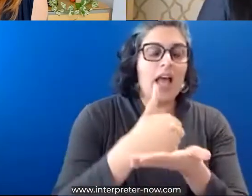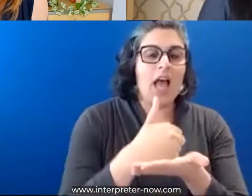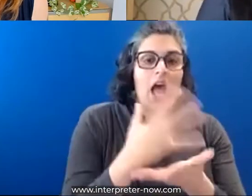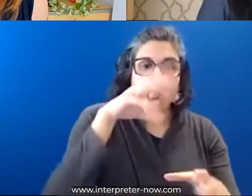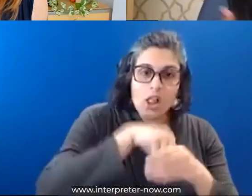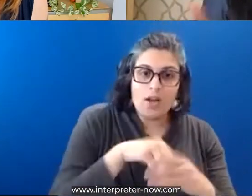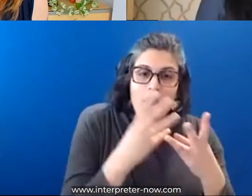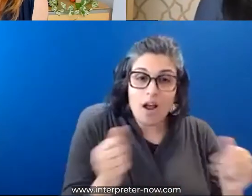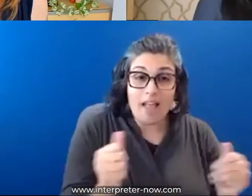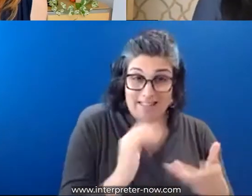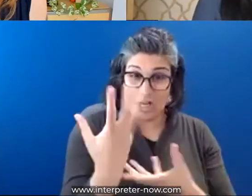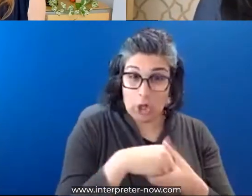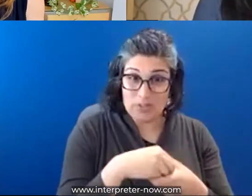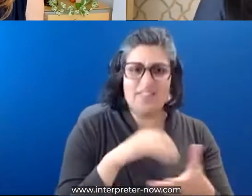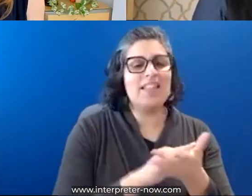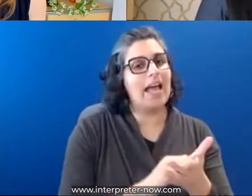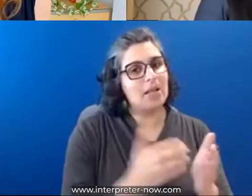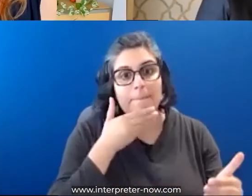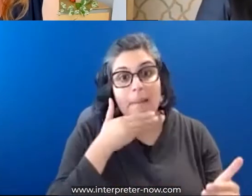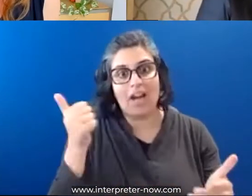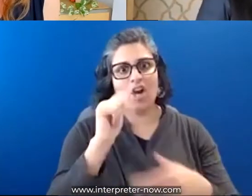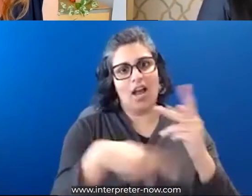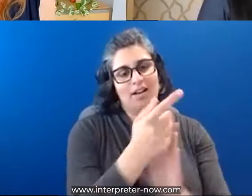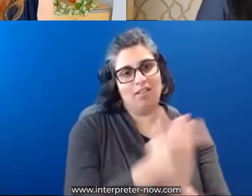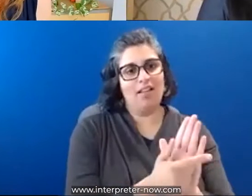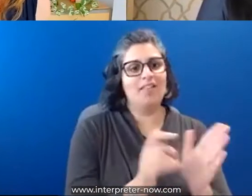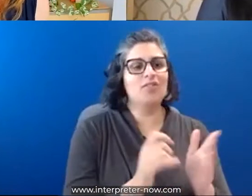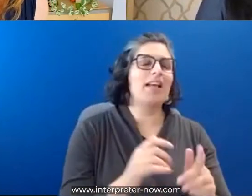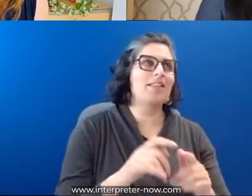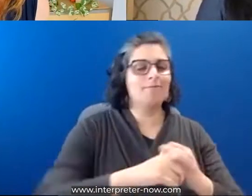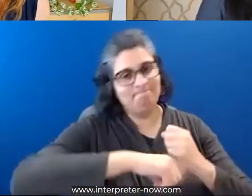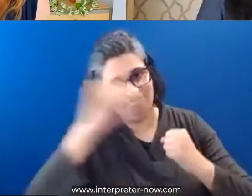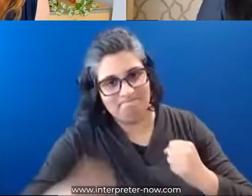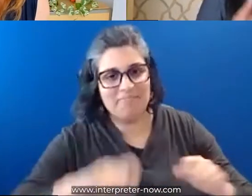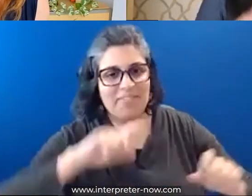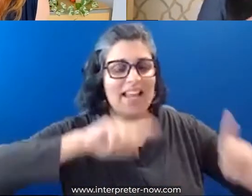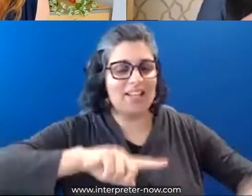So, that's a long way of answering the question, but it seems I think, I'm just really heated